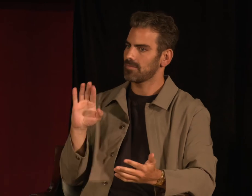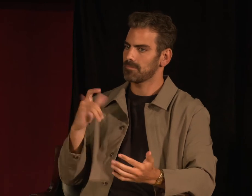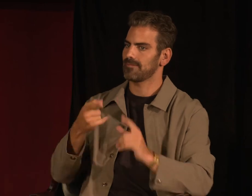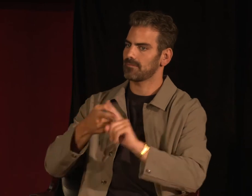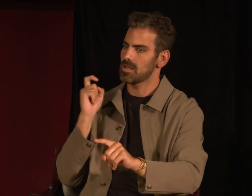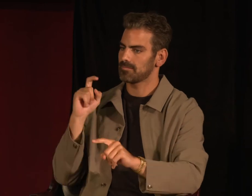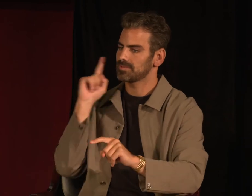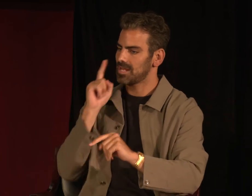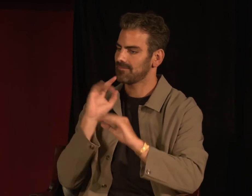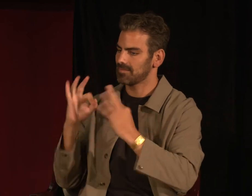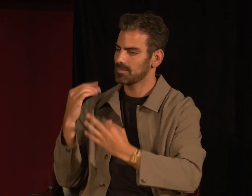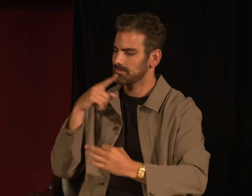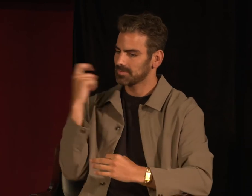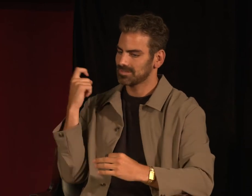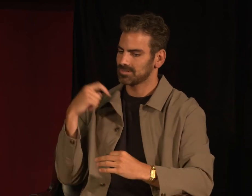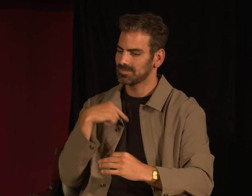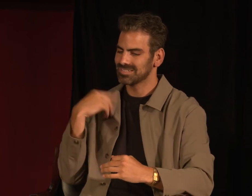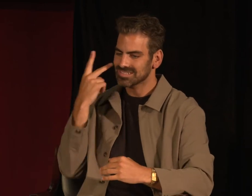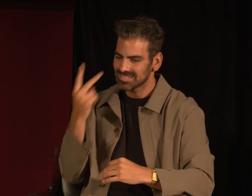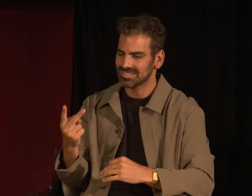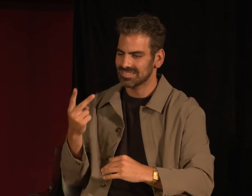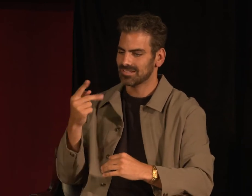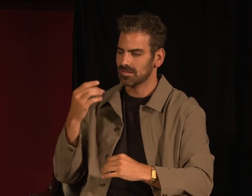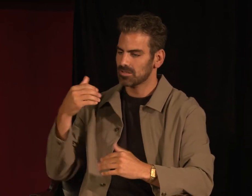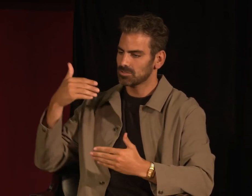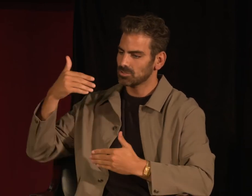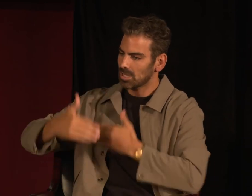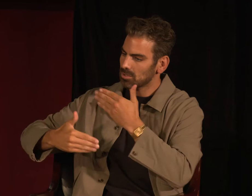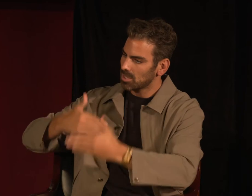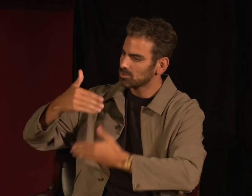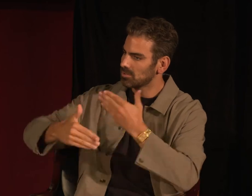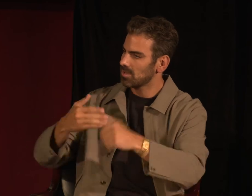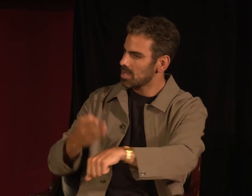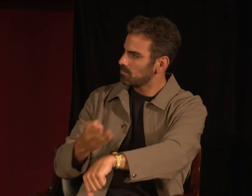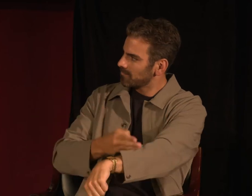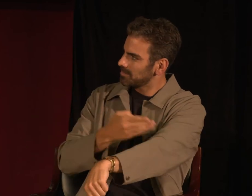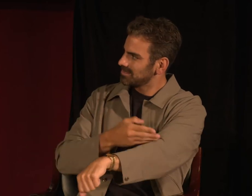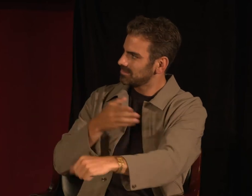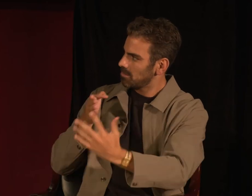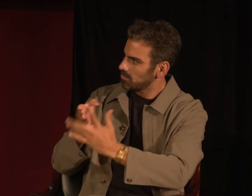It was an incredible privilege coming from a Deaf family. Right. Because I was able to see generationally,